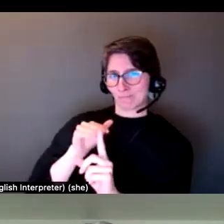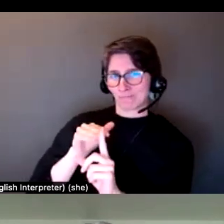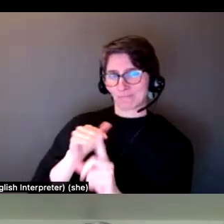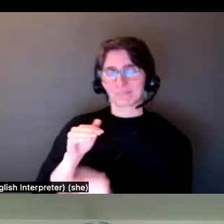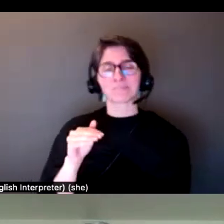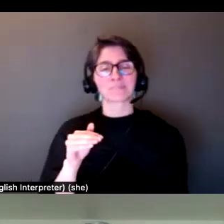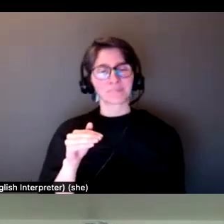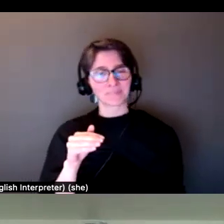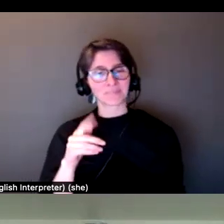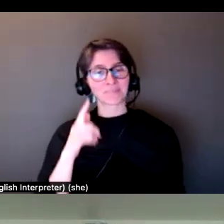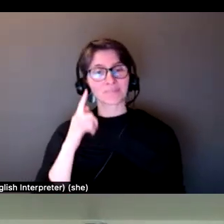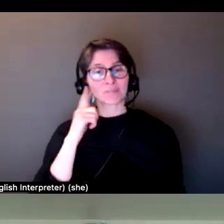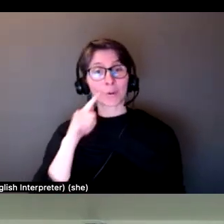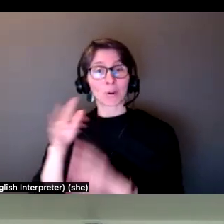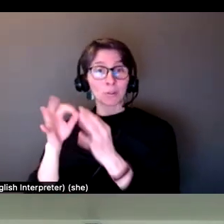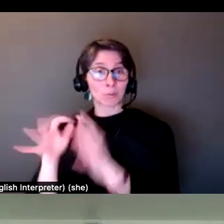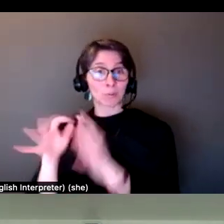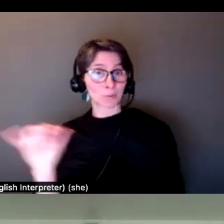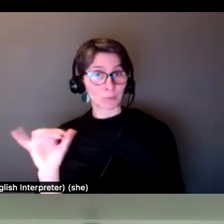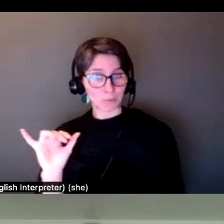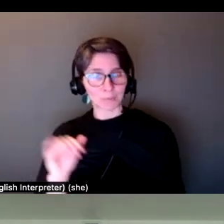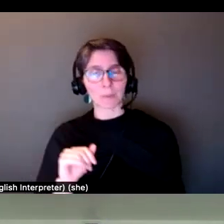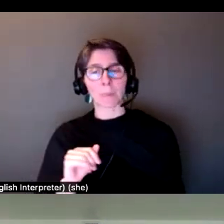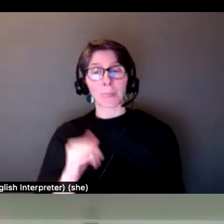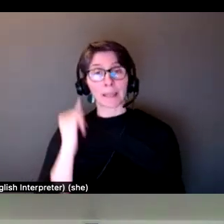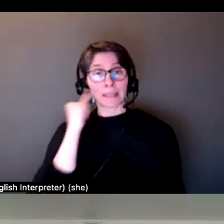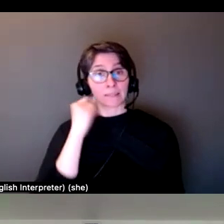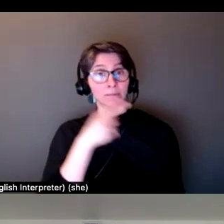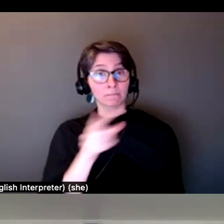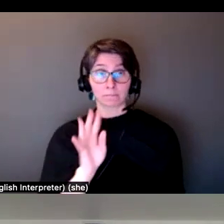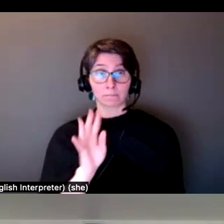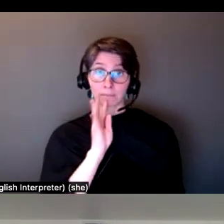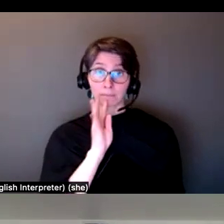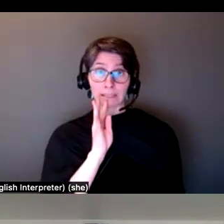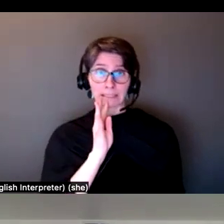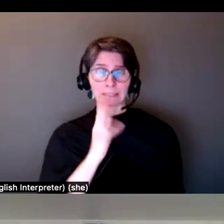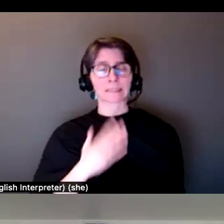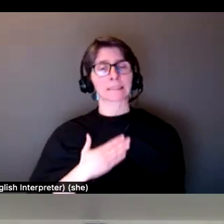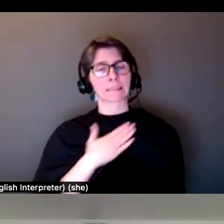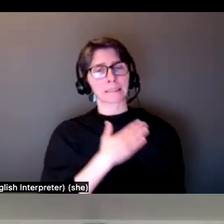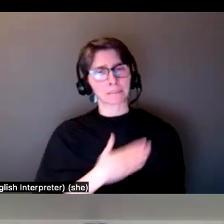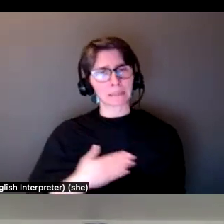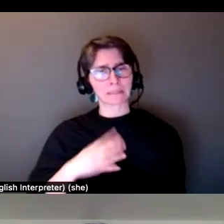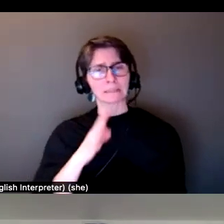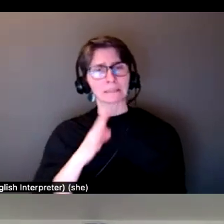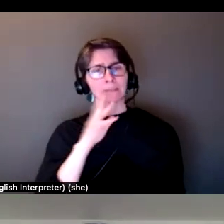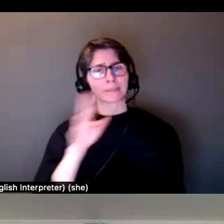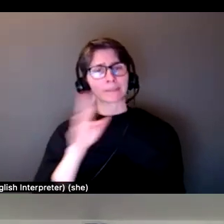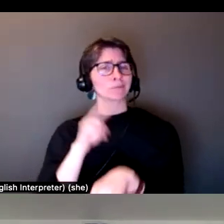terms of the interpreters, if you are speaking, please speak as naturally as you possibly can,